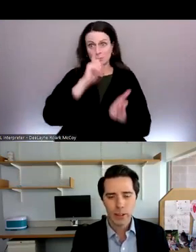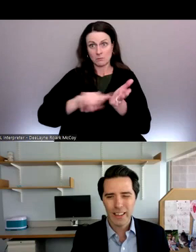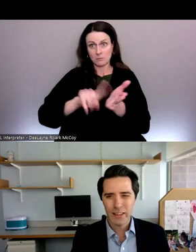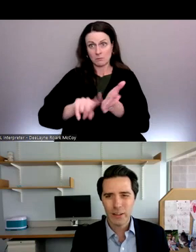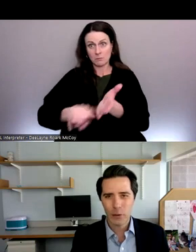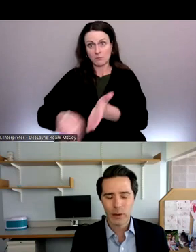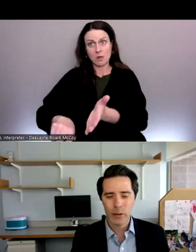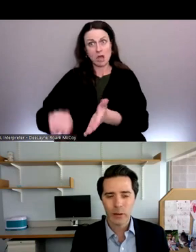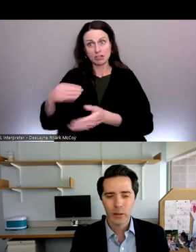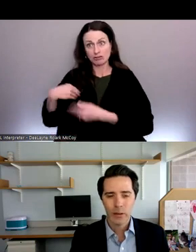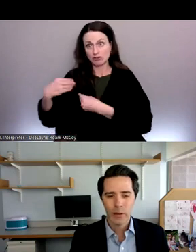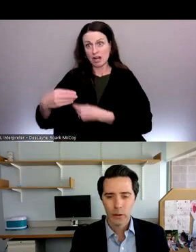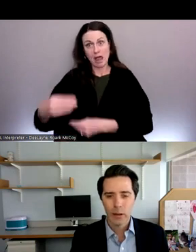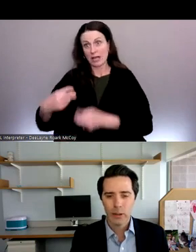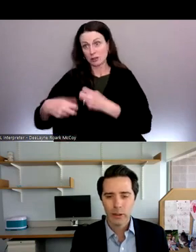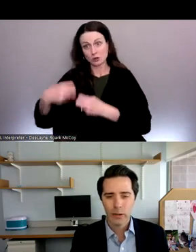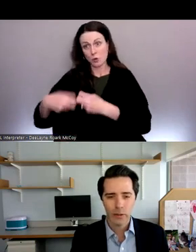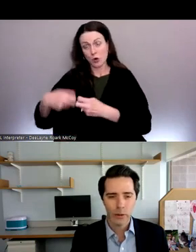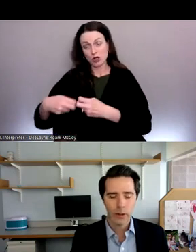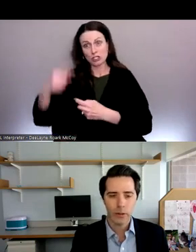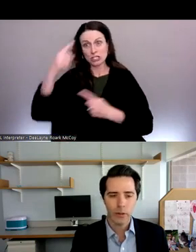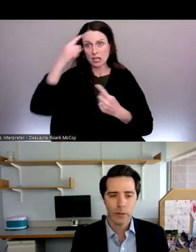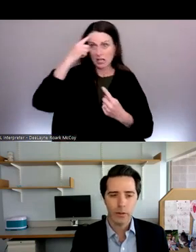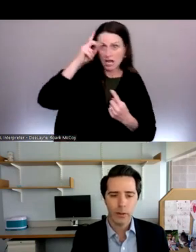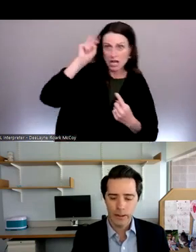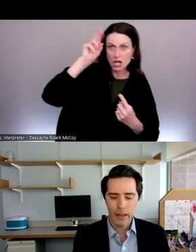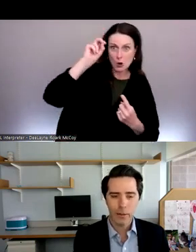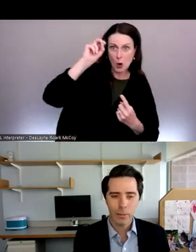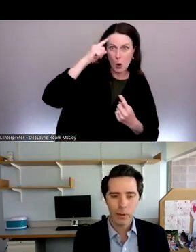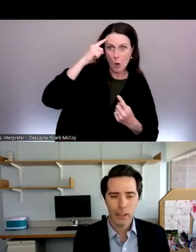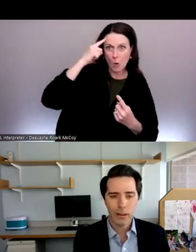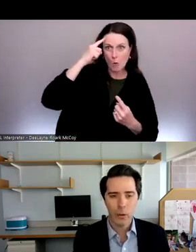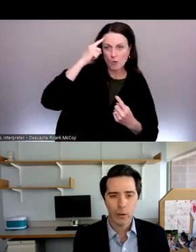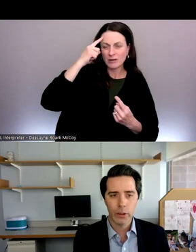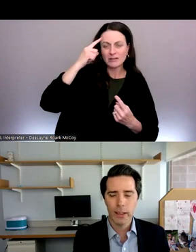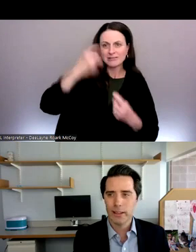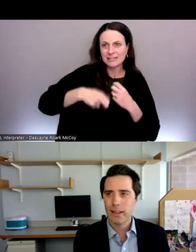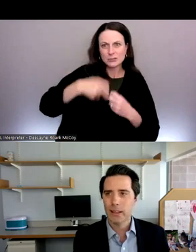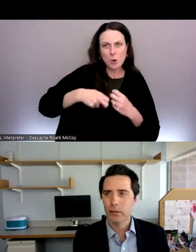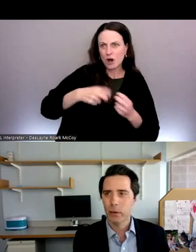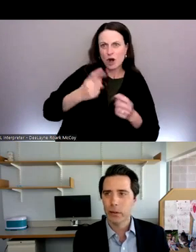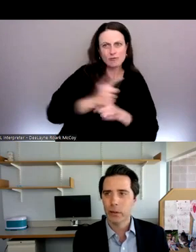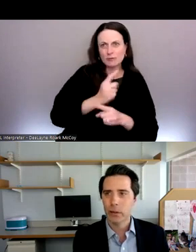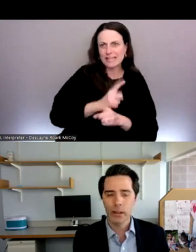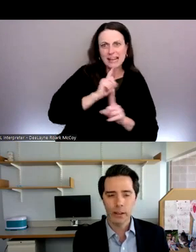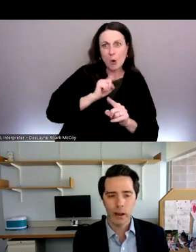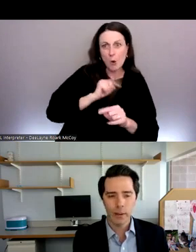are genetic disorders neurologic disorders that they routinely order